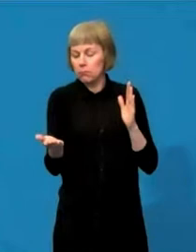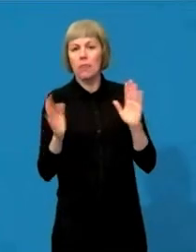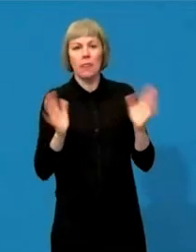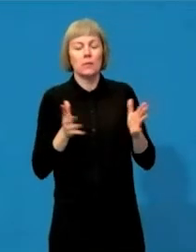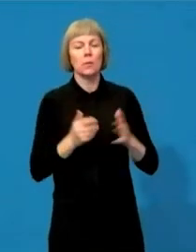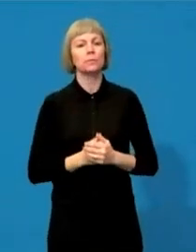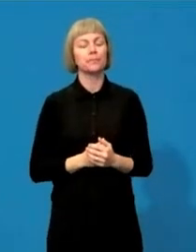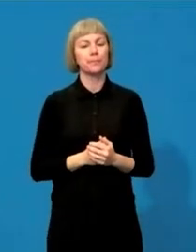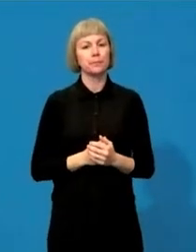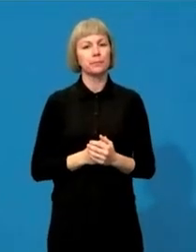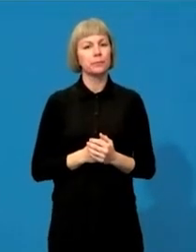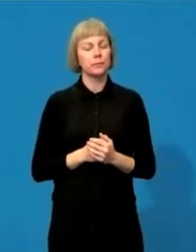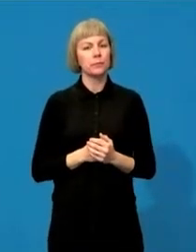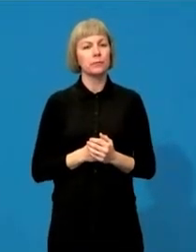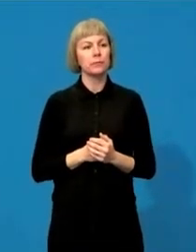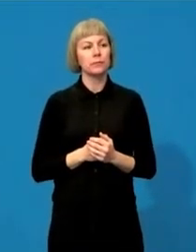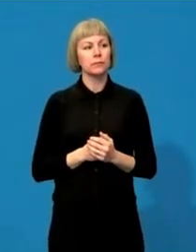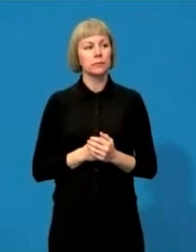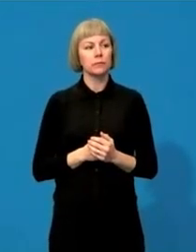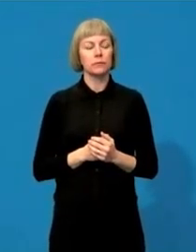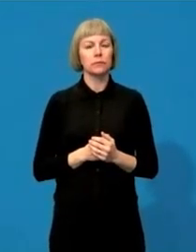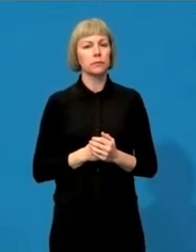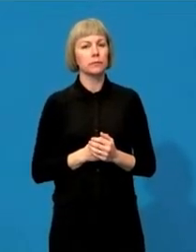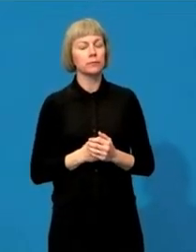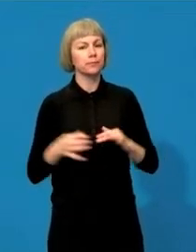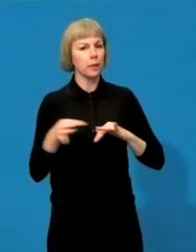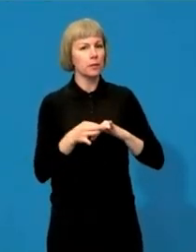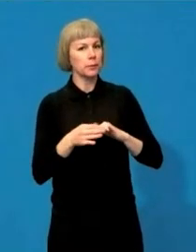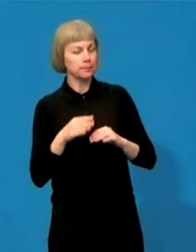If I could make a comment there.